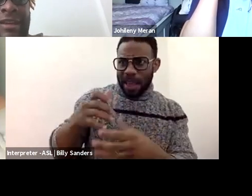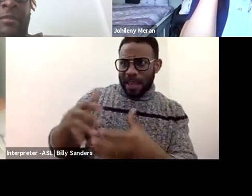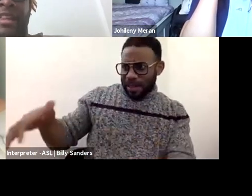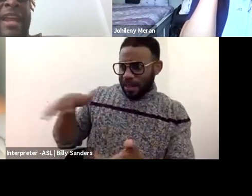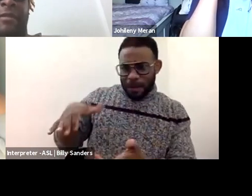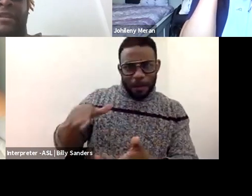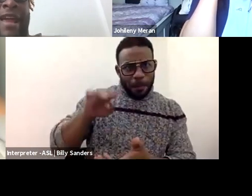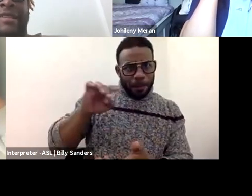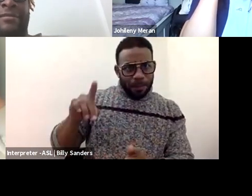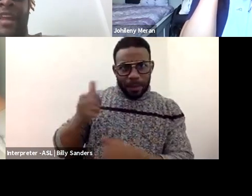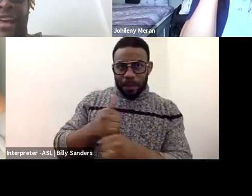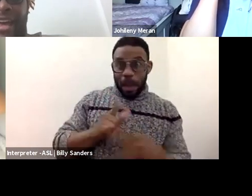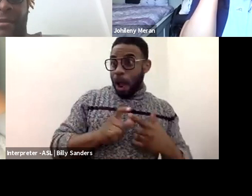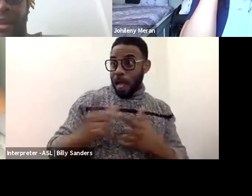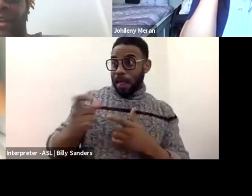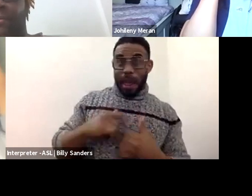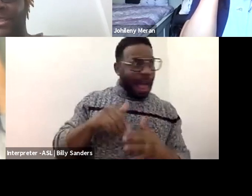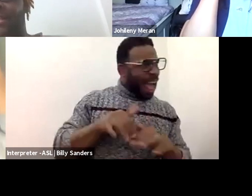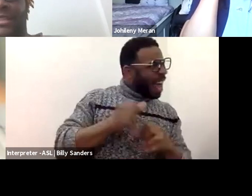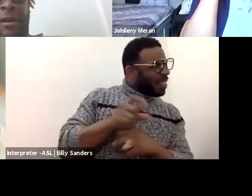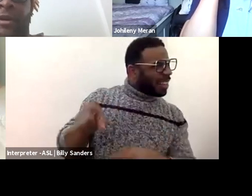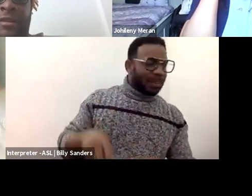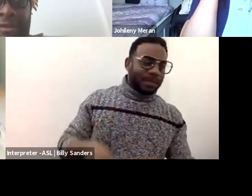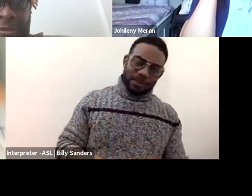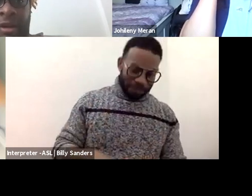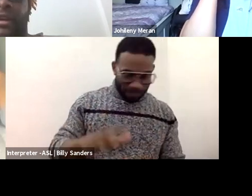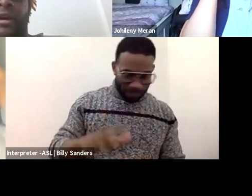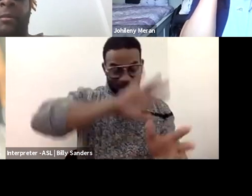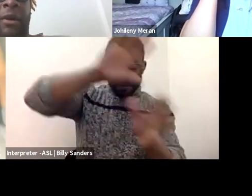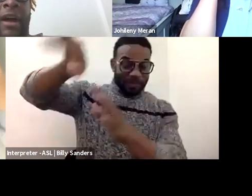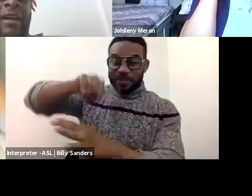to him and everybody ran to me to ask me how to make it, which is another story, but I